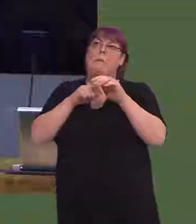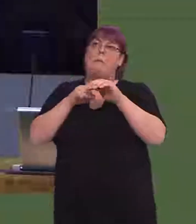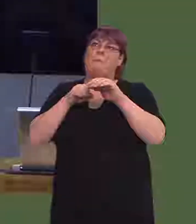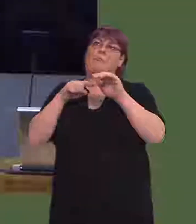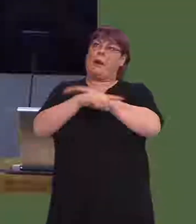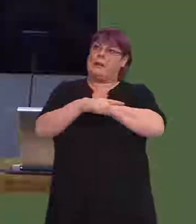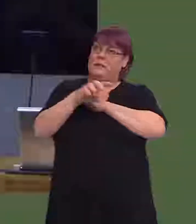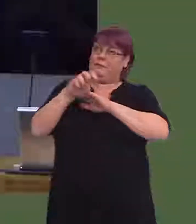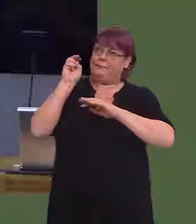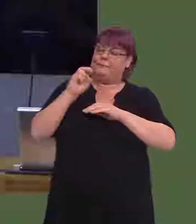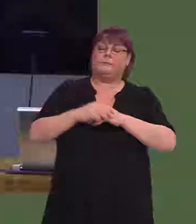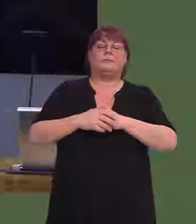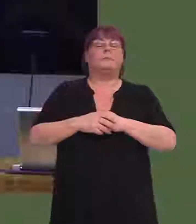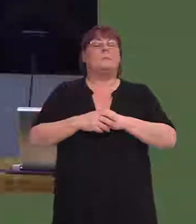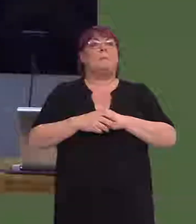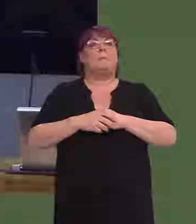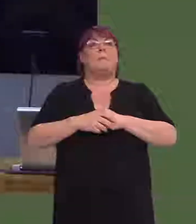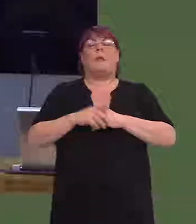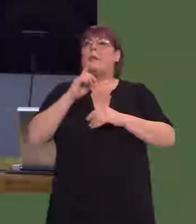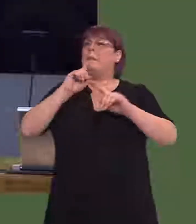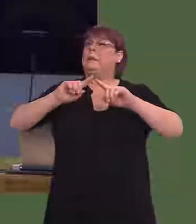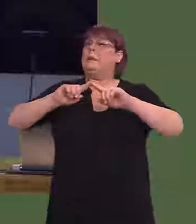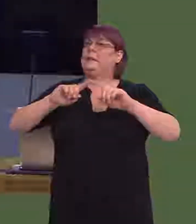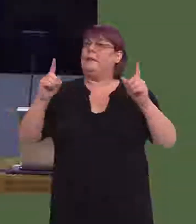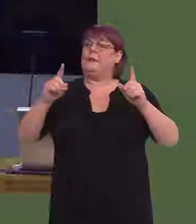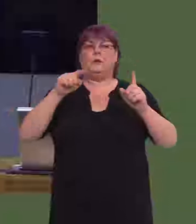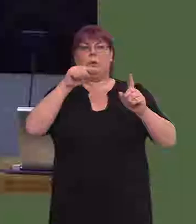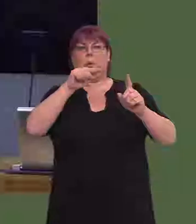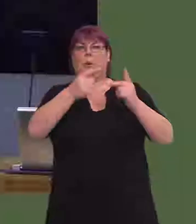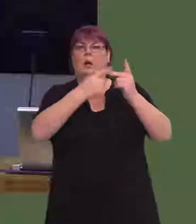differ from doing a deal of some kind, depending on the nature of that deal.